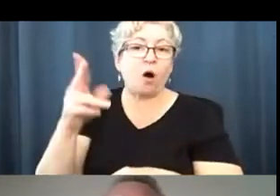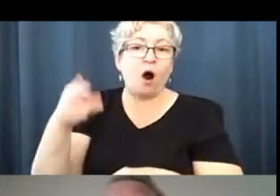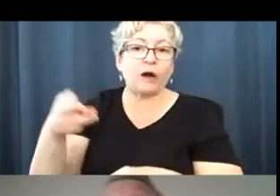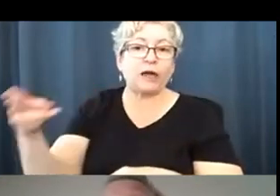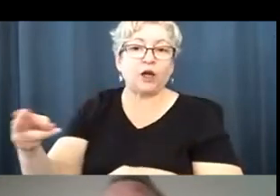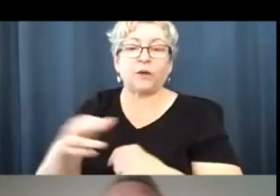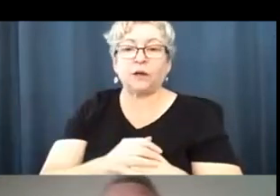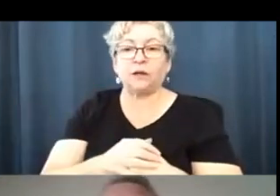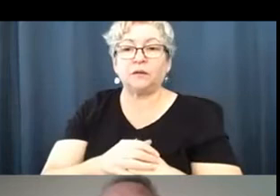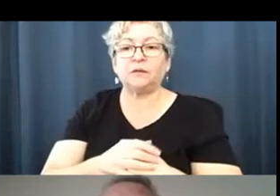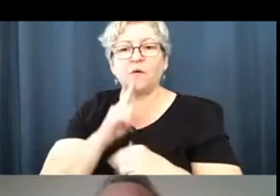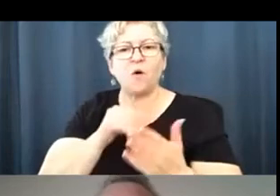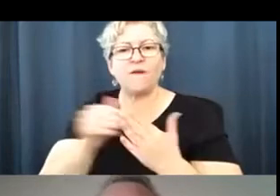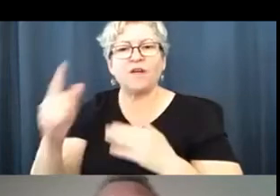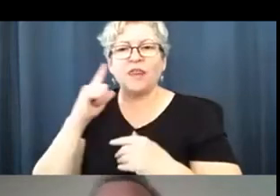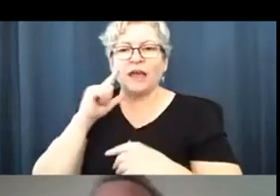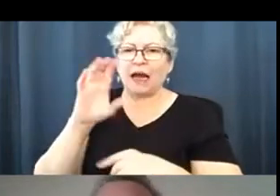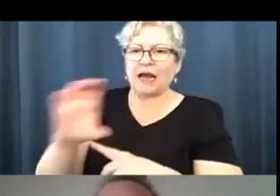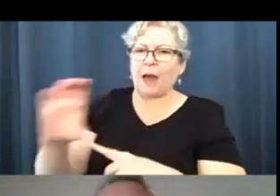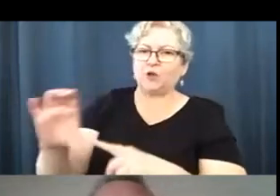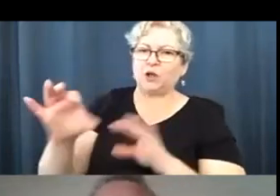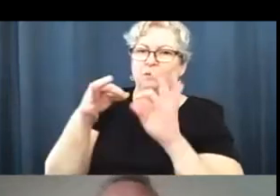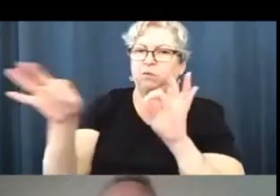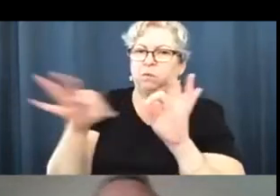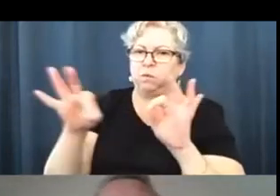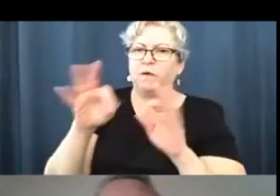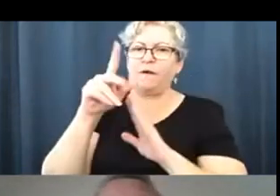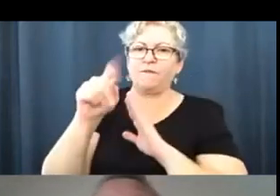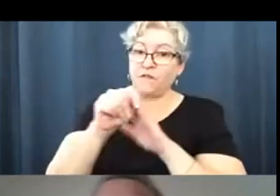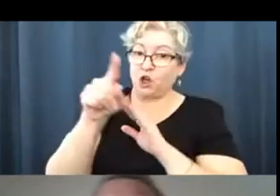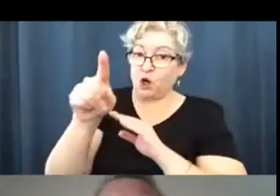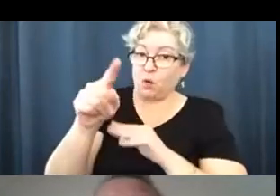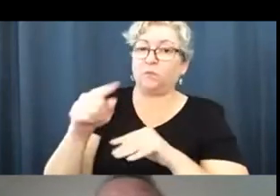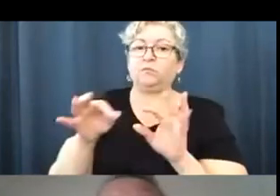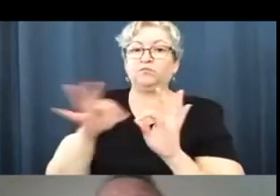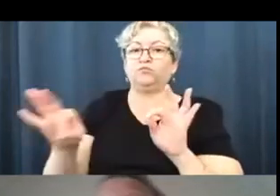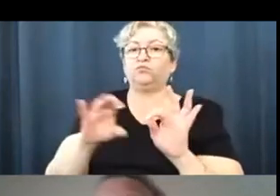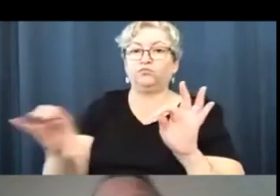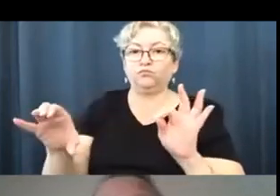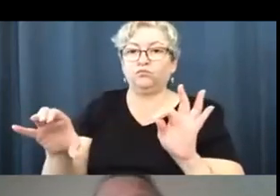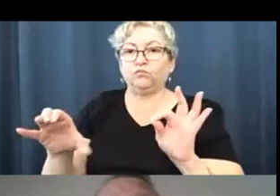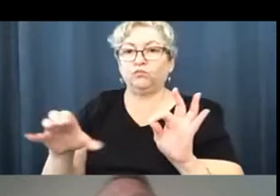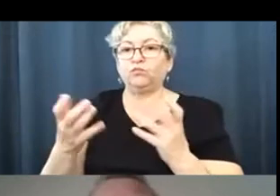And there we often think about captioning, right? If there's videos, if they're captioned and as this one is or there's a transcript,